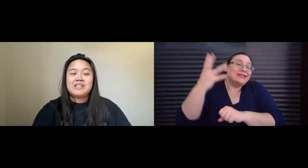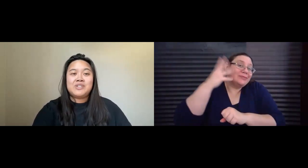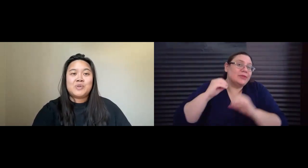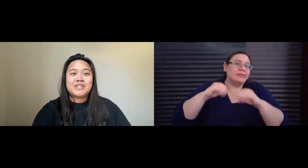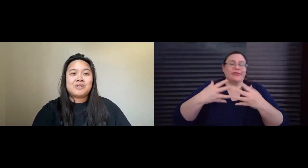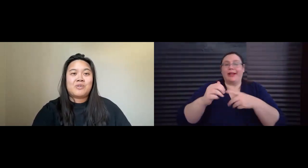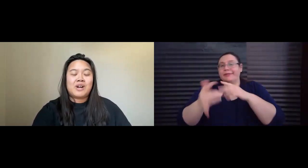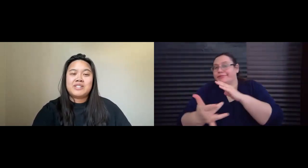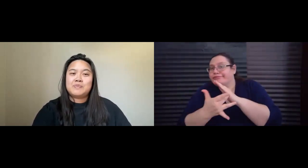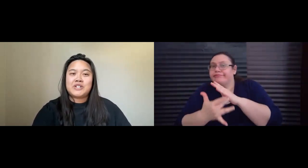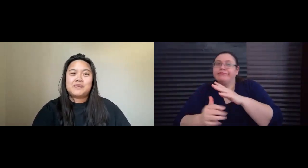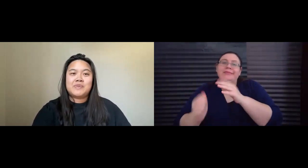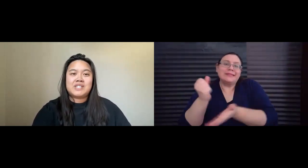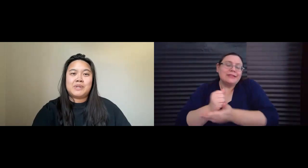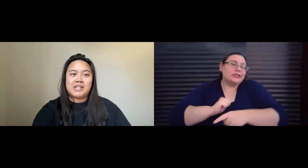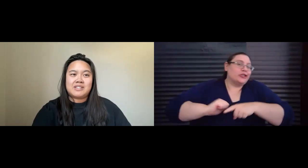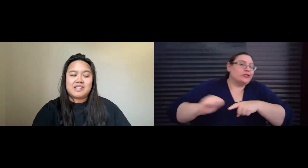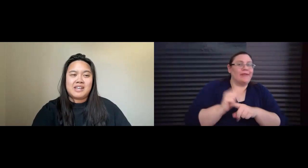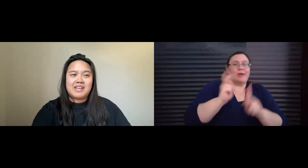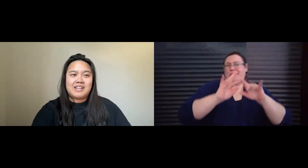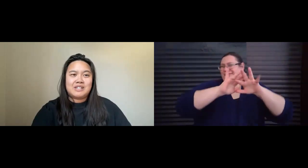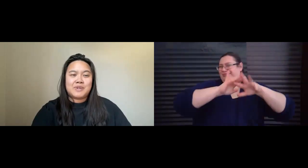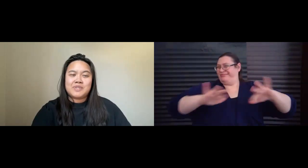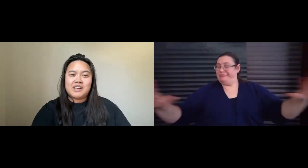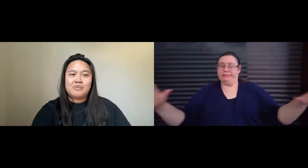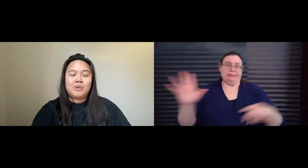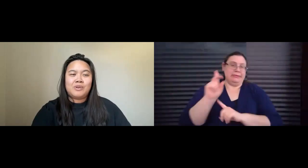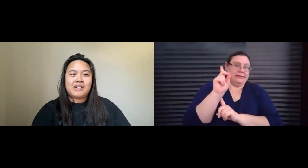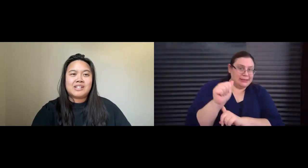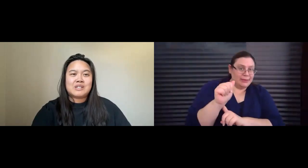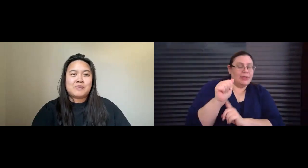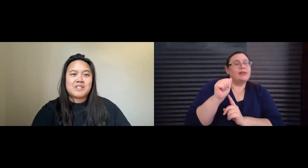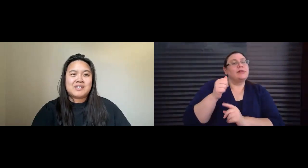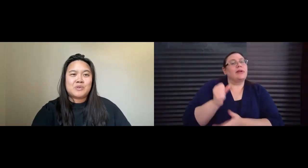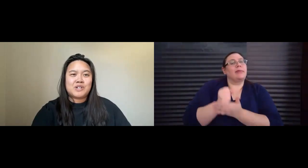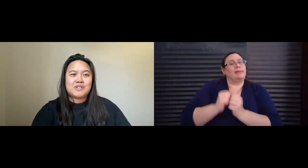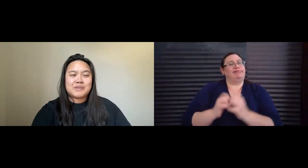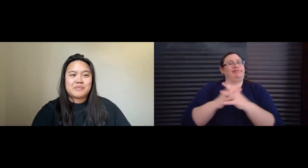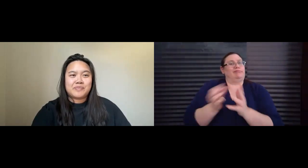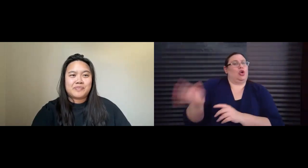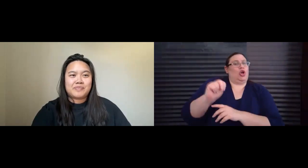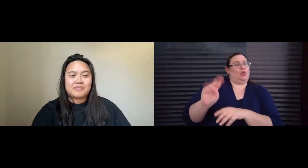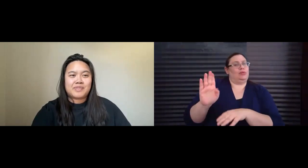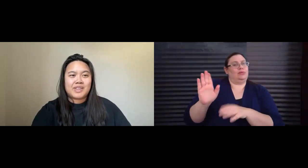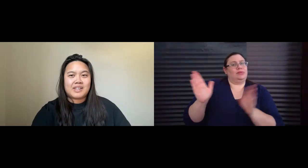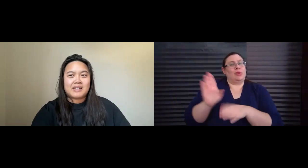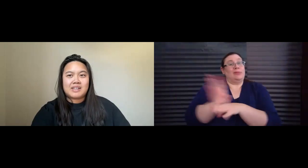individuals across the spectrum of disabilities that become self-employed and small business owners.